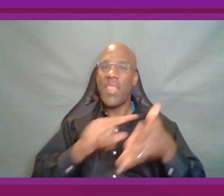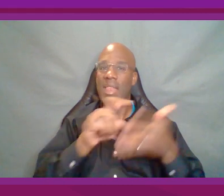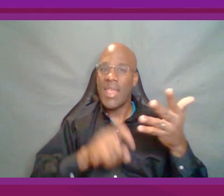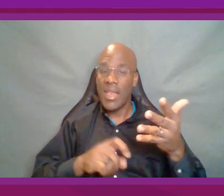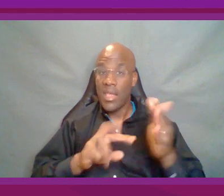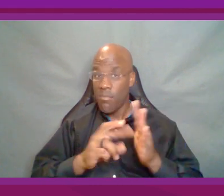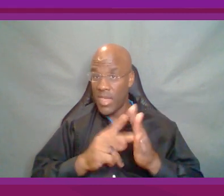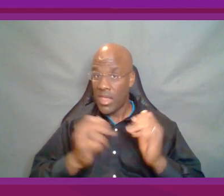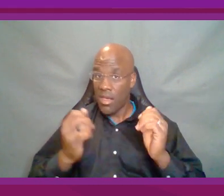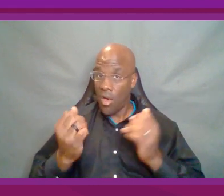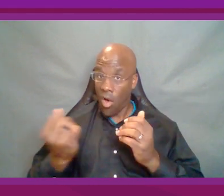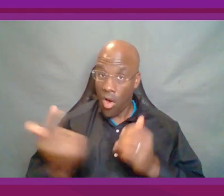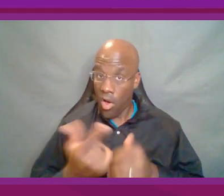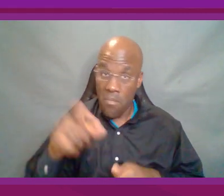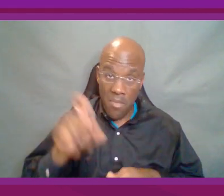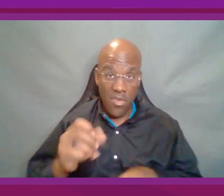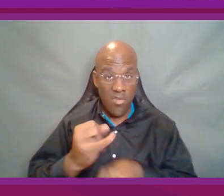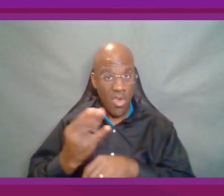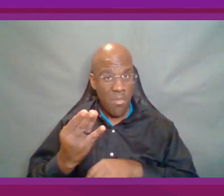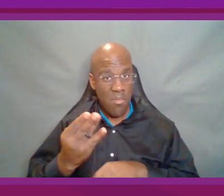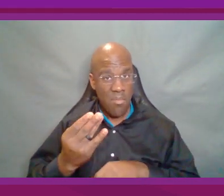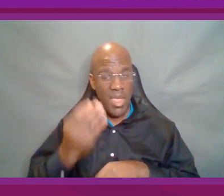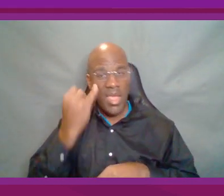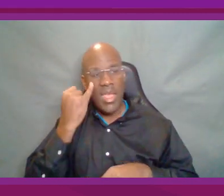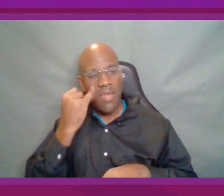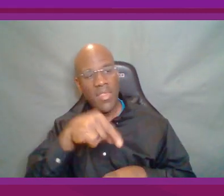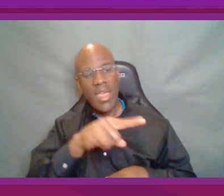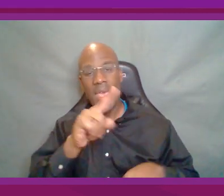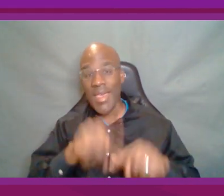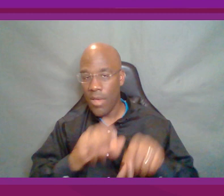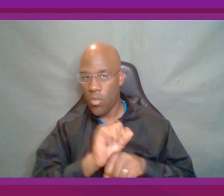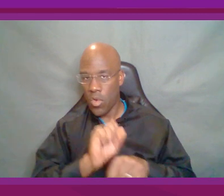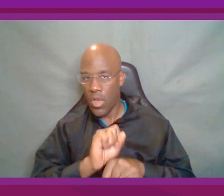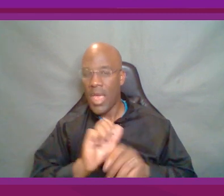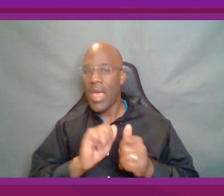If not, what needs to be done to better support disabled people who are not able to work? And